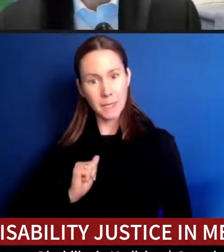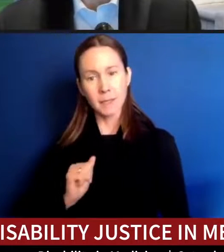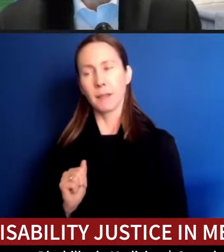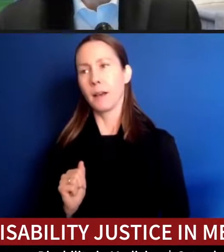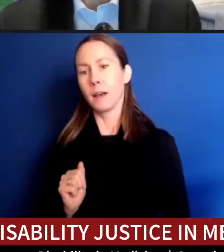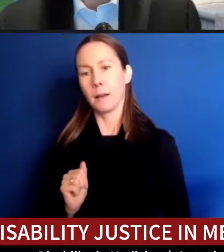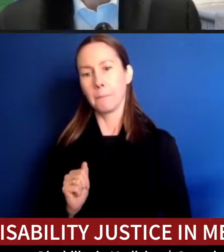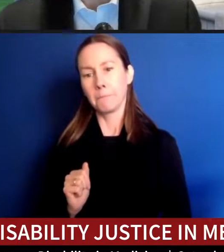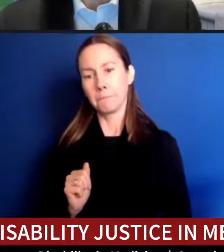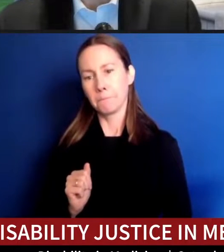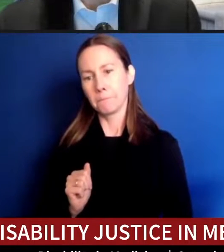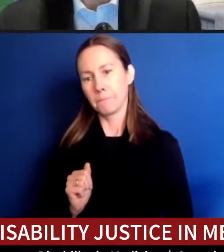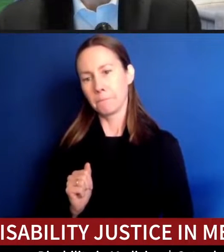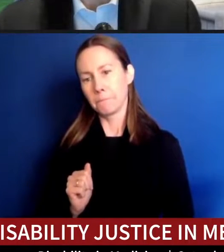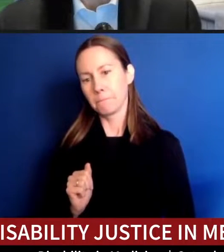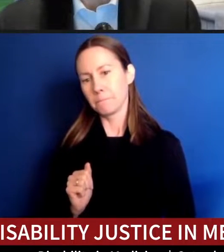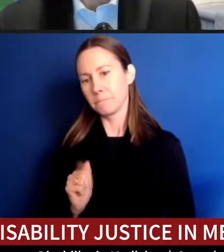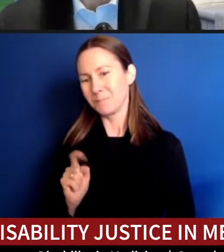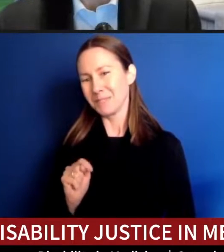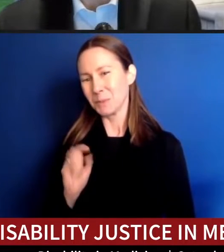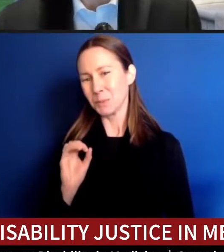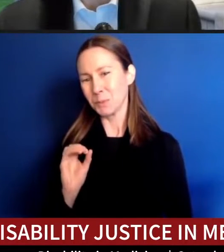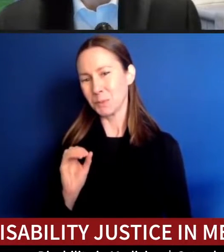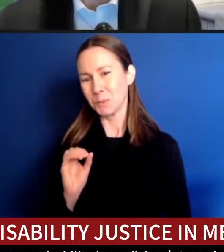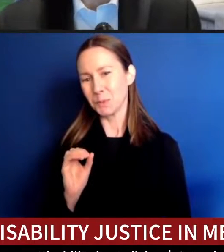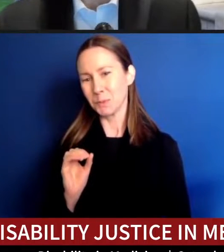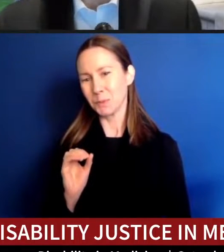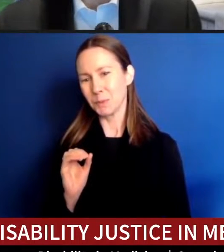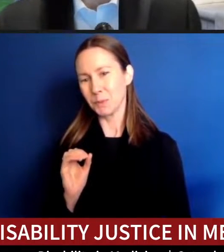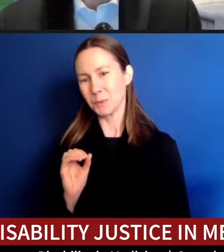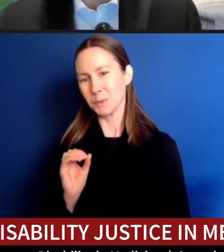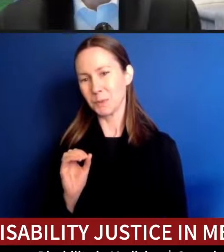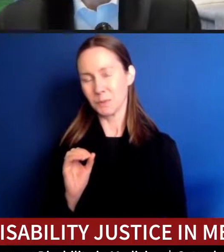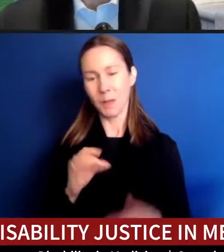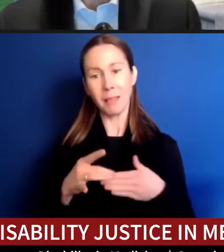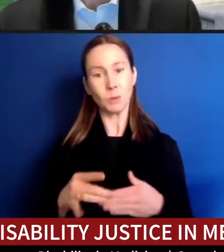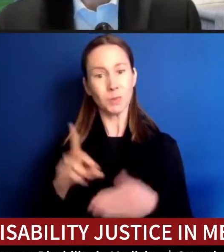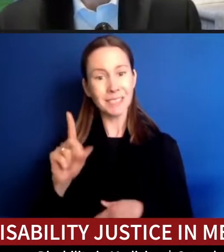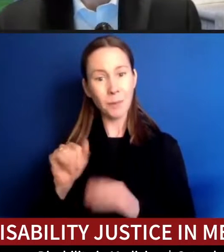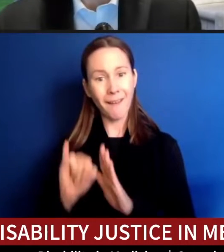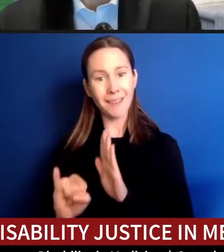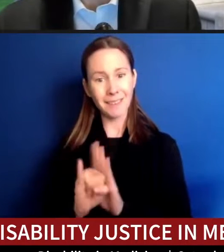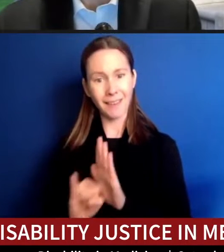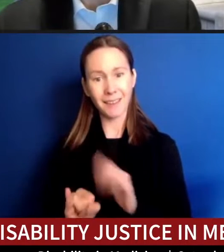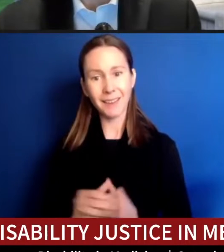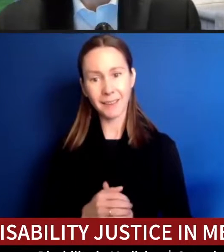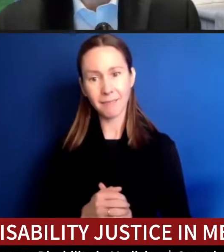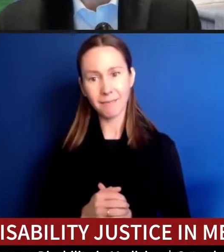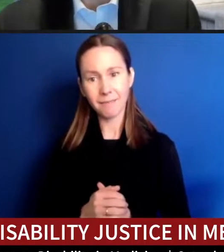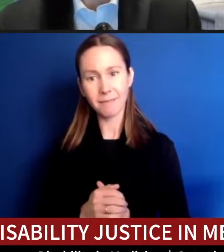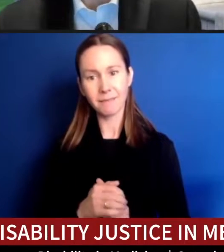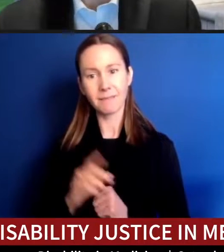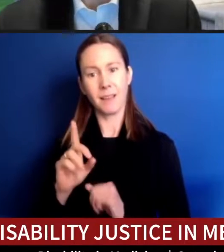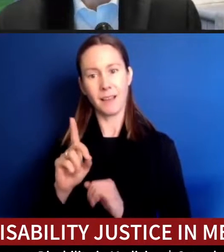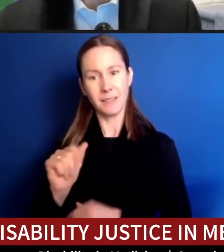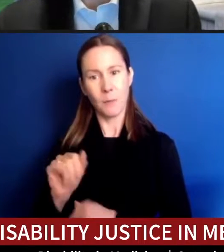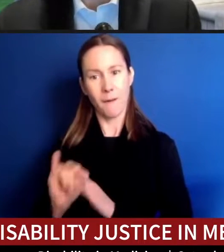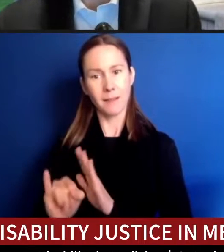me to be in tune with disabled identity, right? Is something that I’m very open about